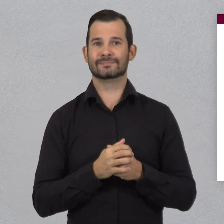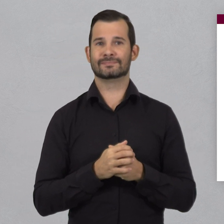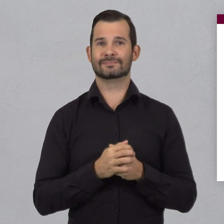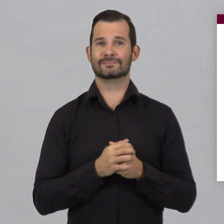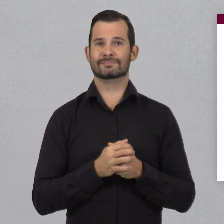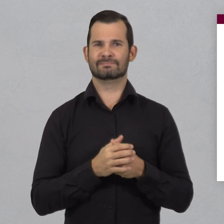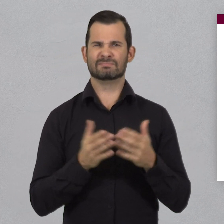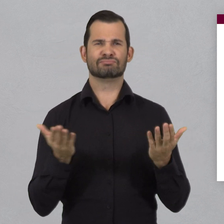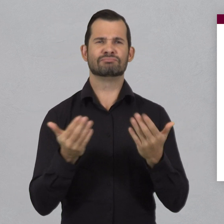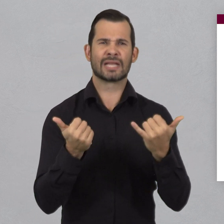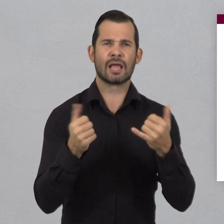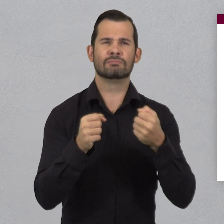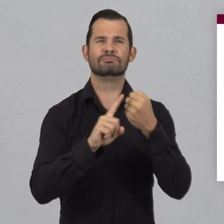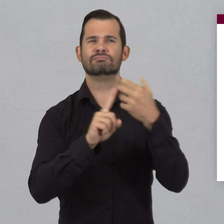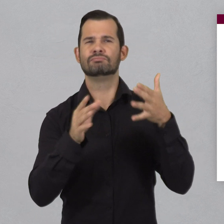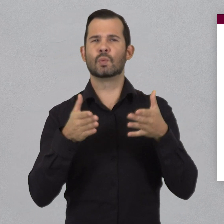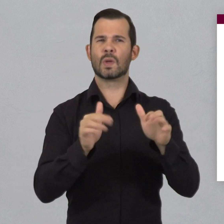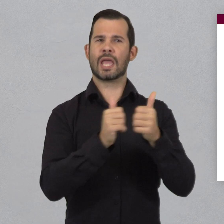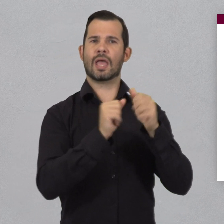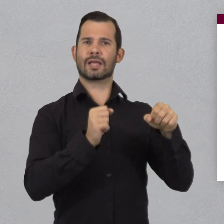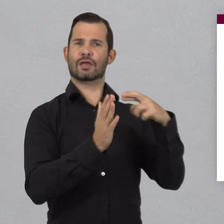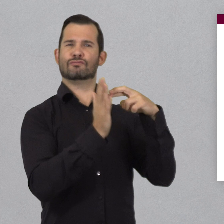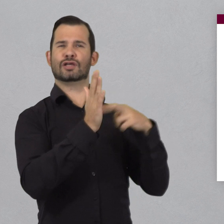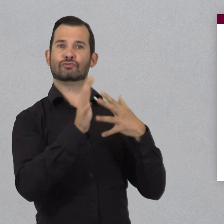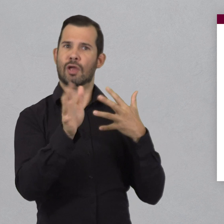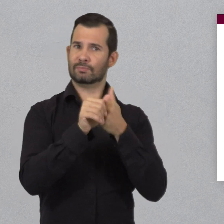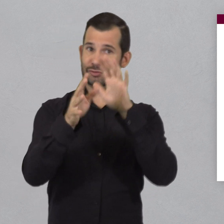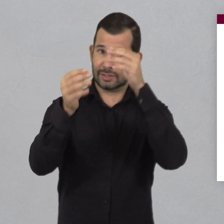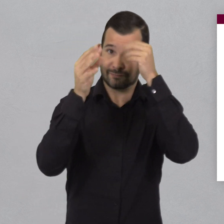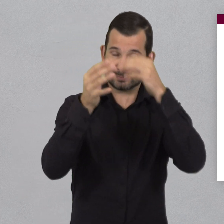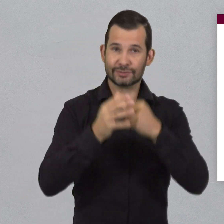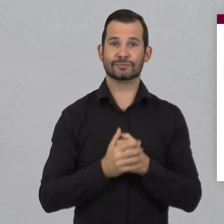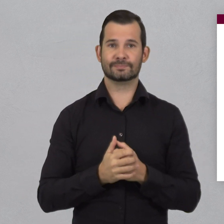Here are the ways you can register or update your information: